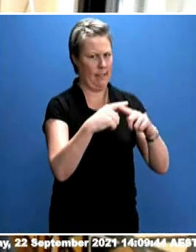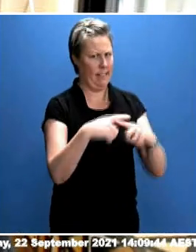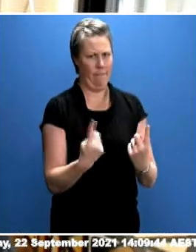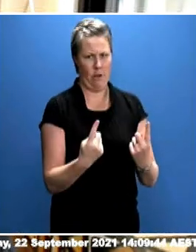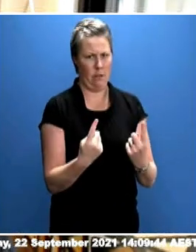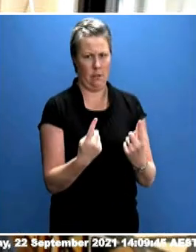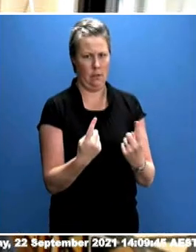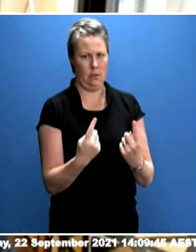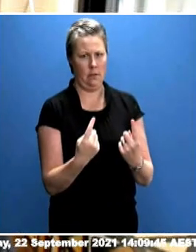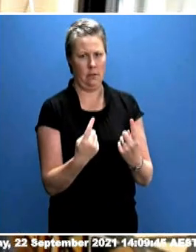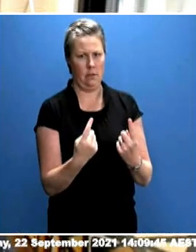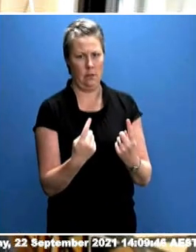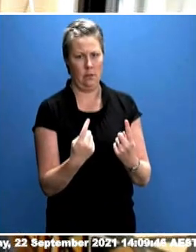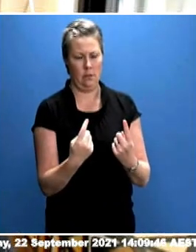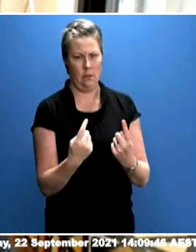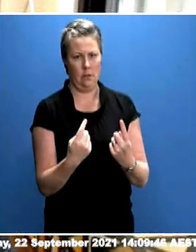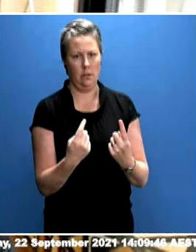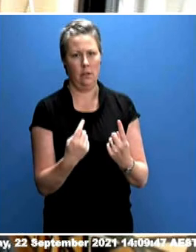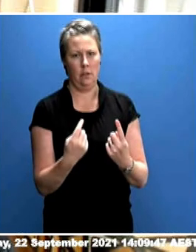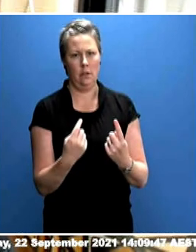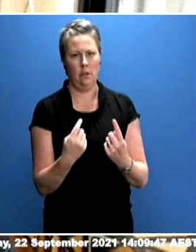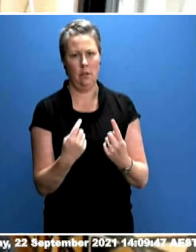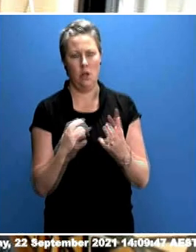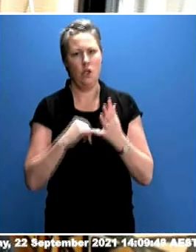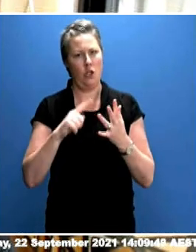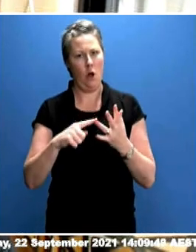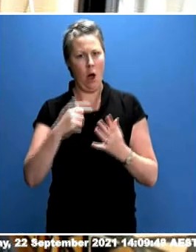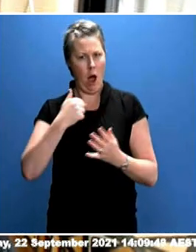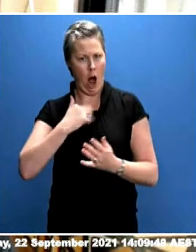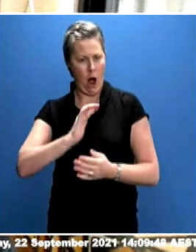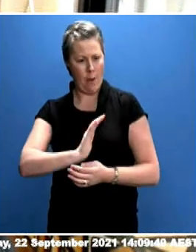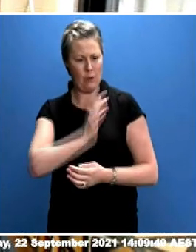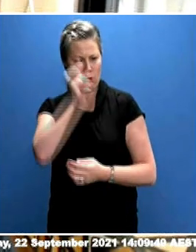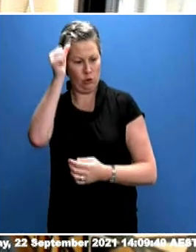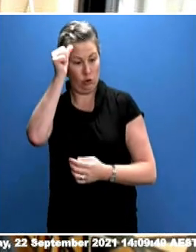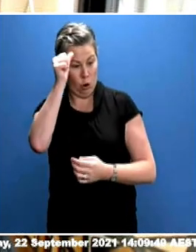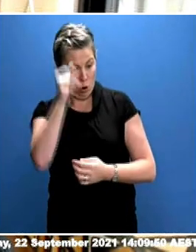question I'd like to get an answer to at some point, and if there's a